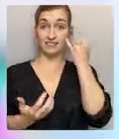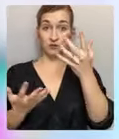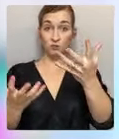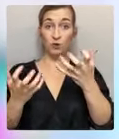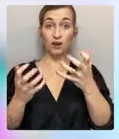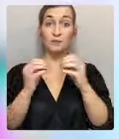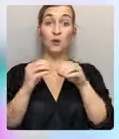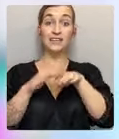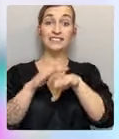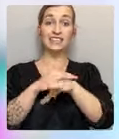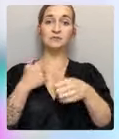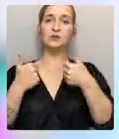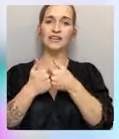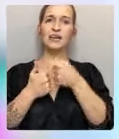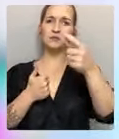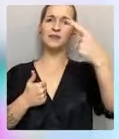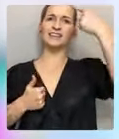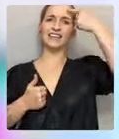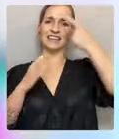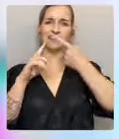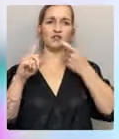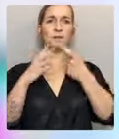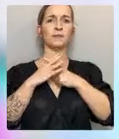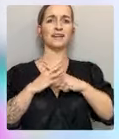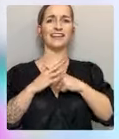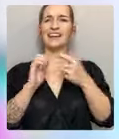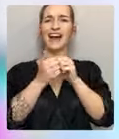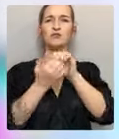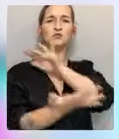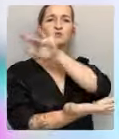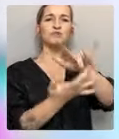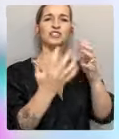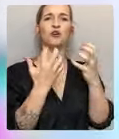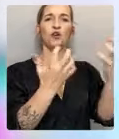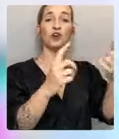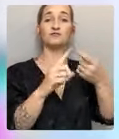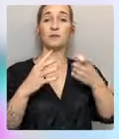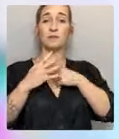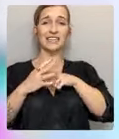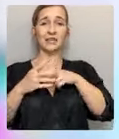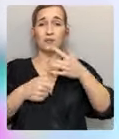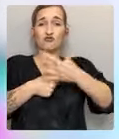you really need to think from the beginning, how to reach out to audience from very beginning and very early design.